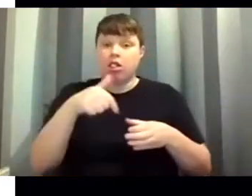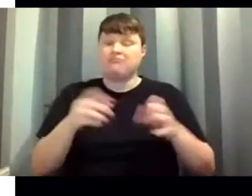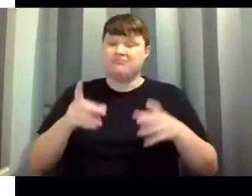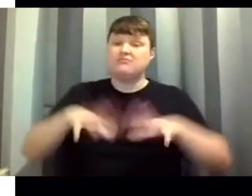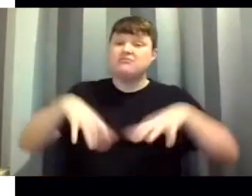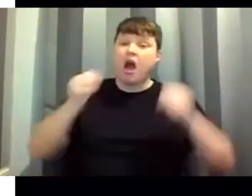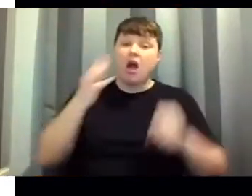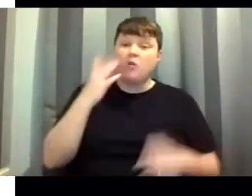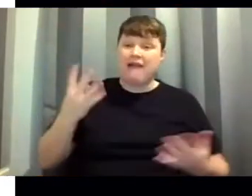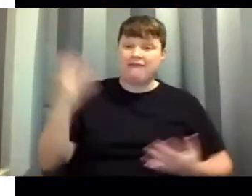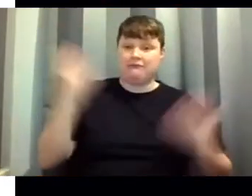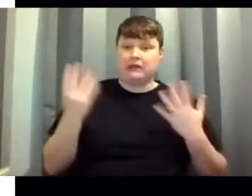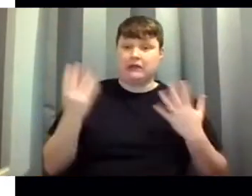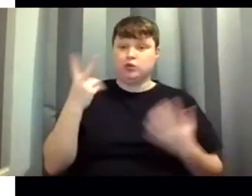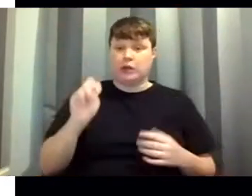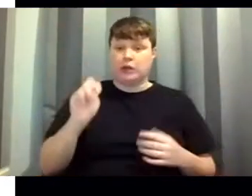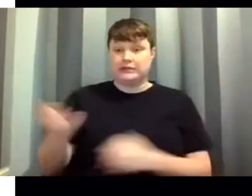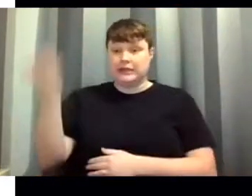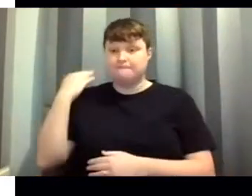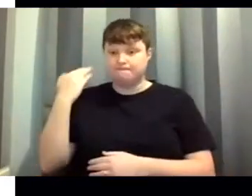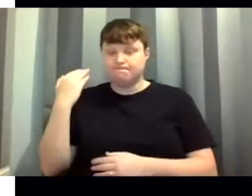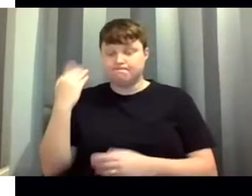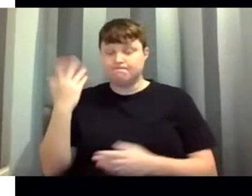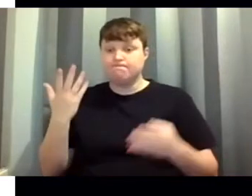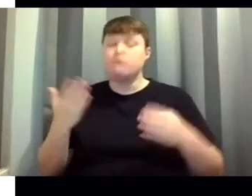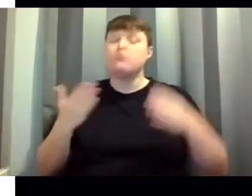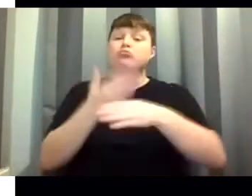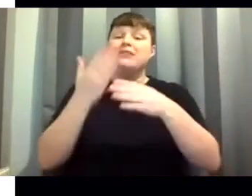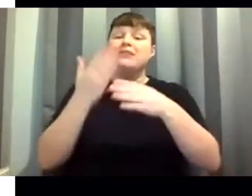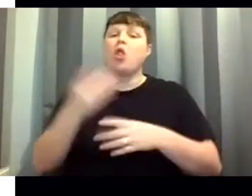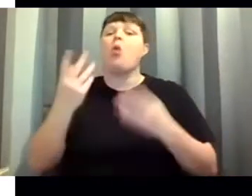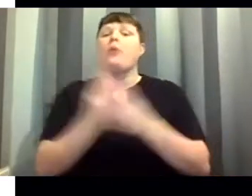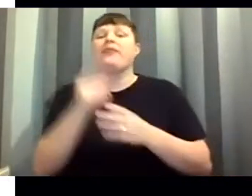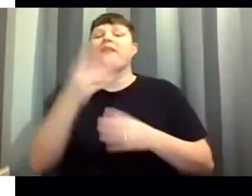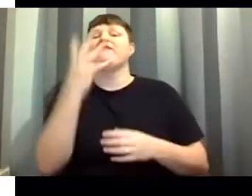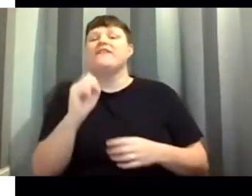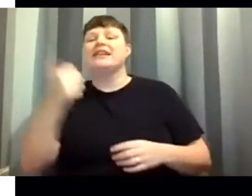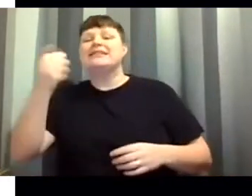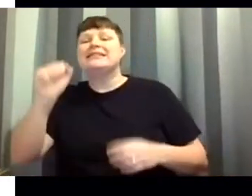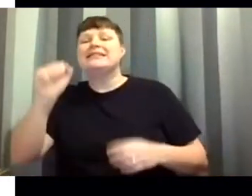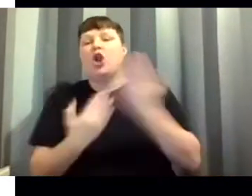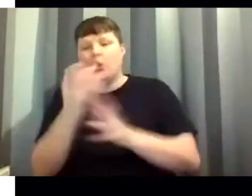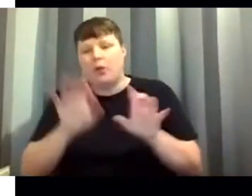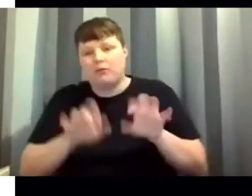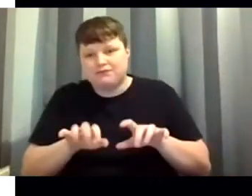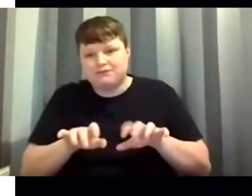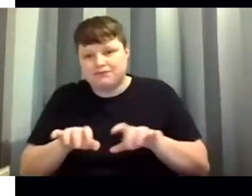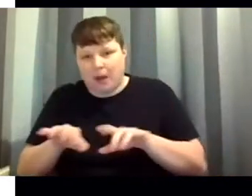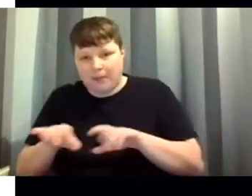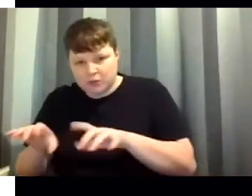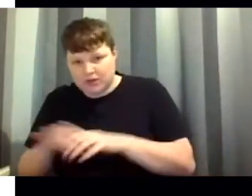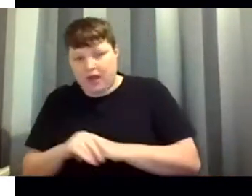practical with digital computing in the 50s and 60s. From then, it became a huge area of activity.